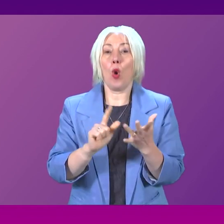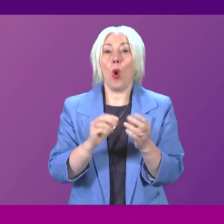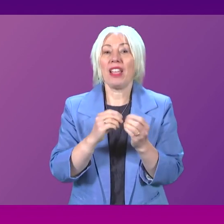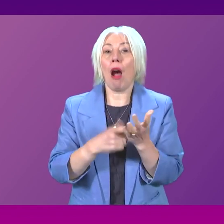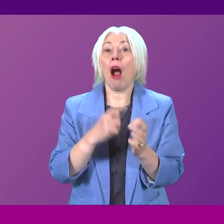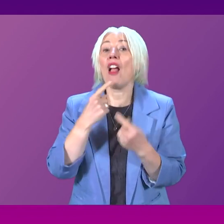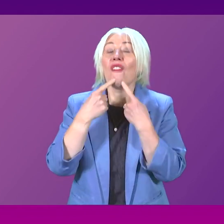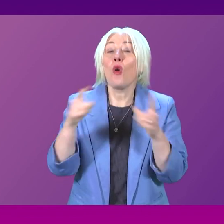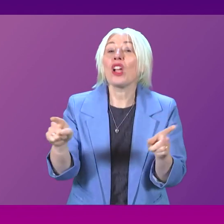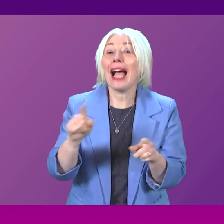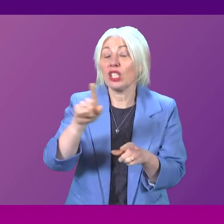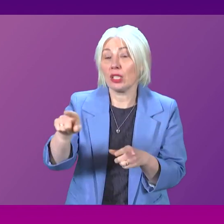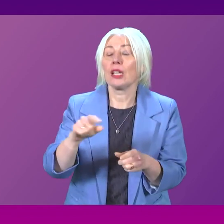from 31 October to 17 November.